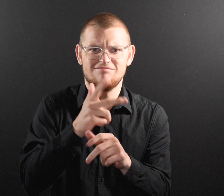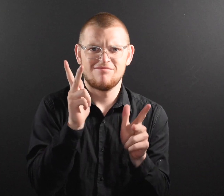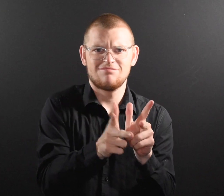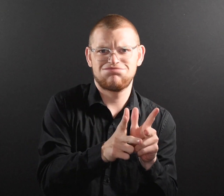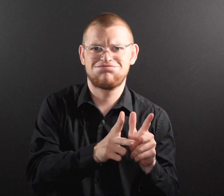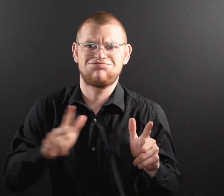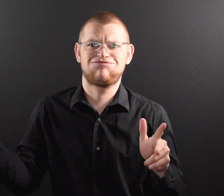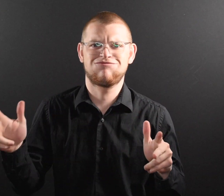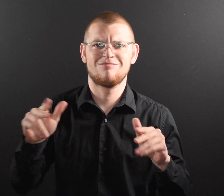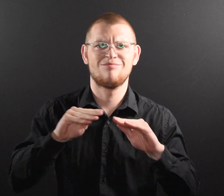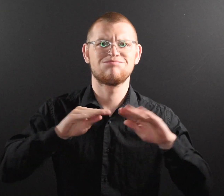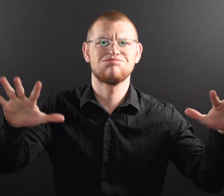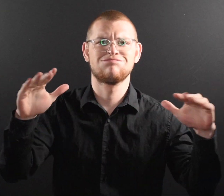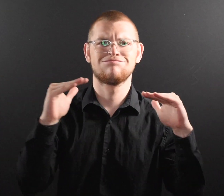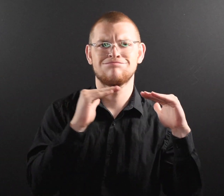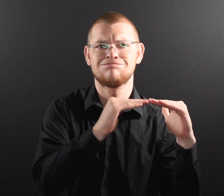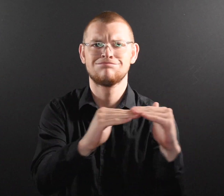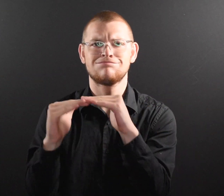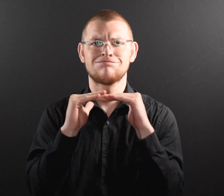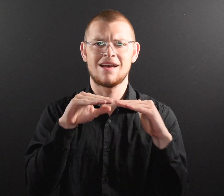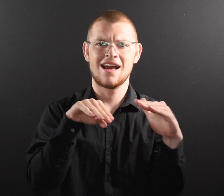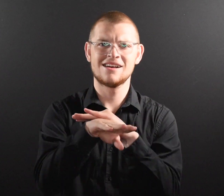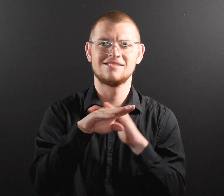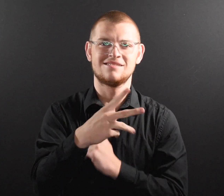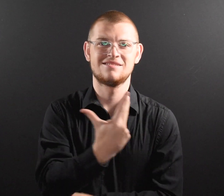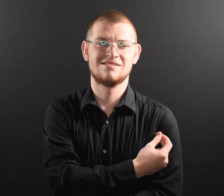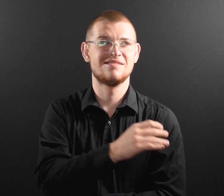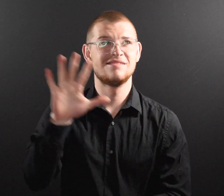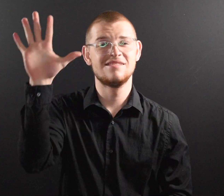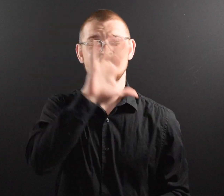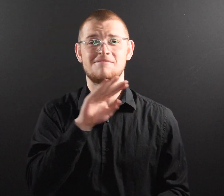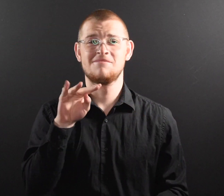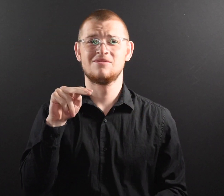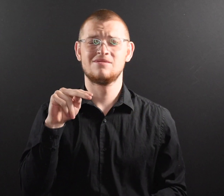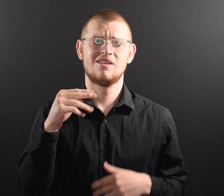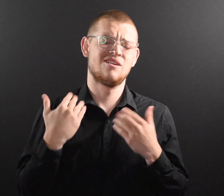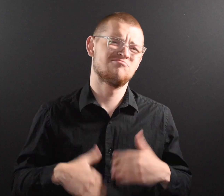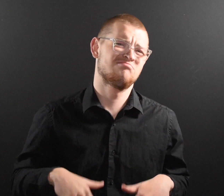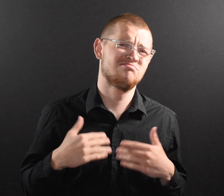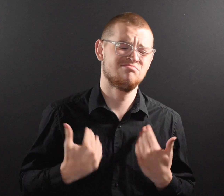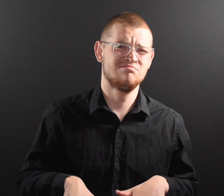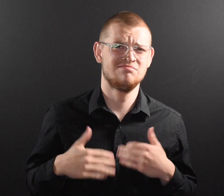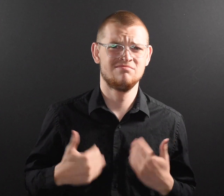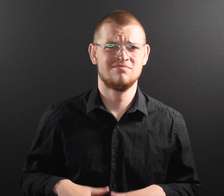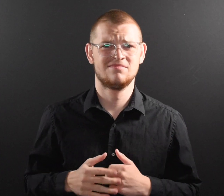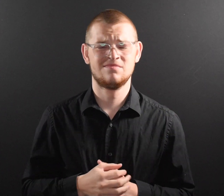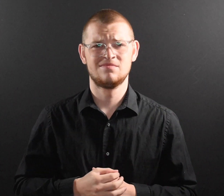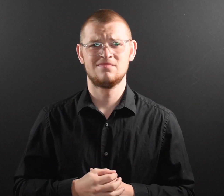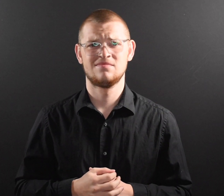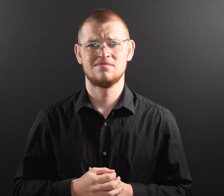transit staff to create these mobile vaccine units that will provide equitable access to the vaccine across the state.”